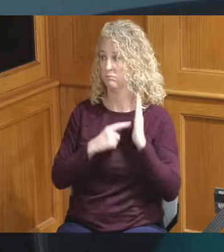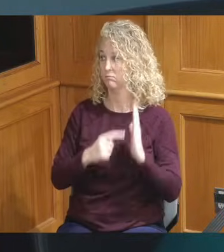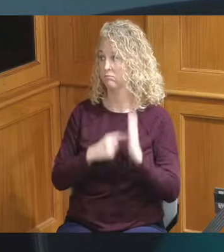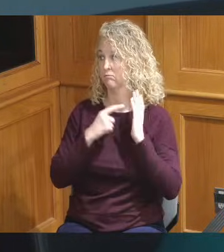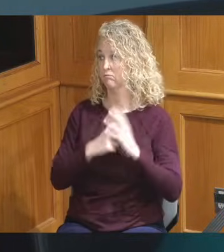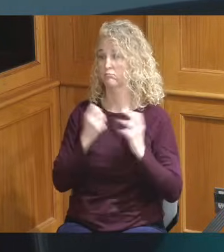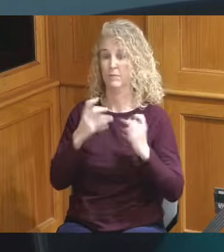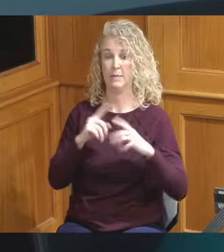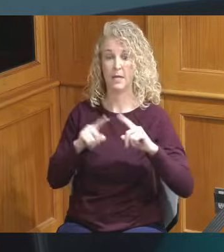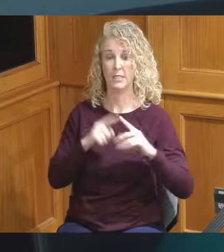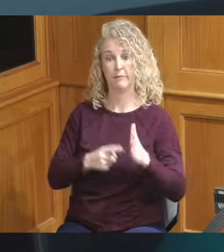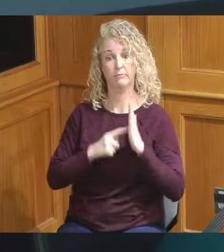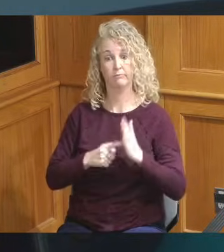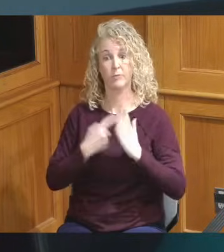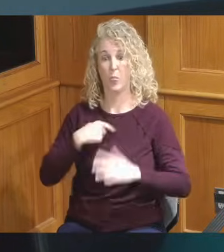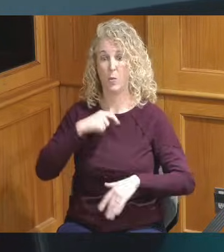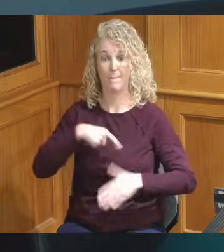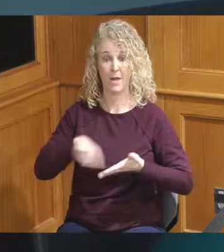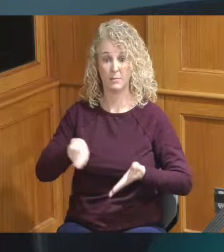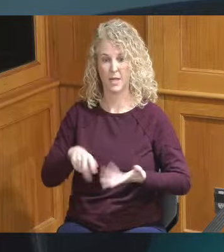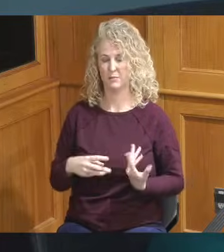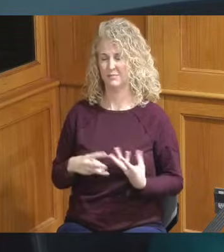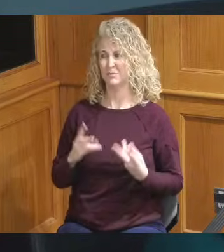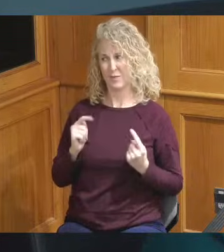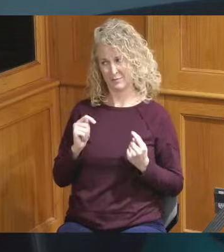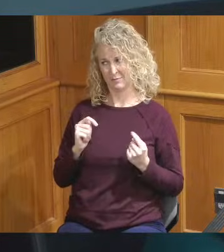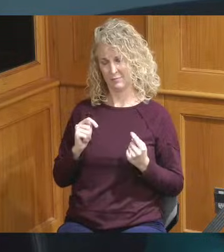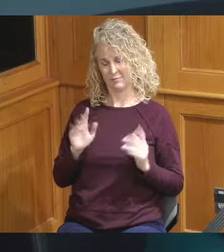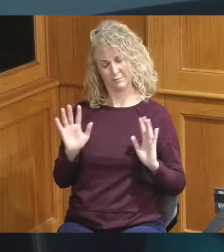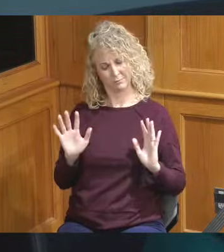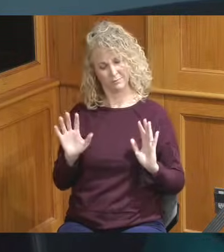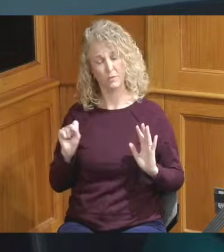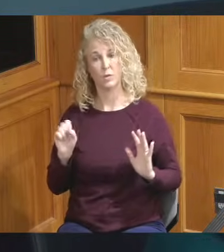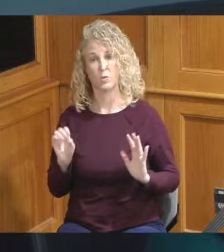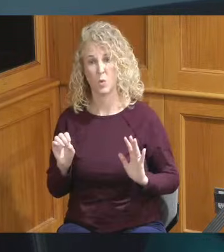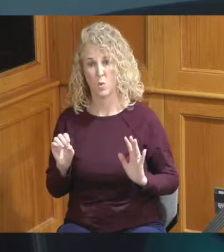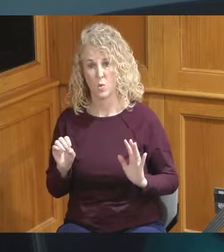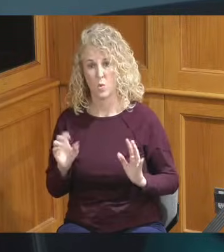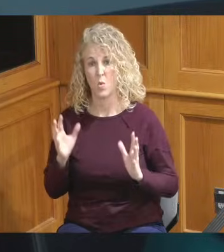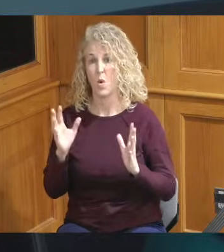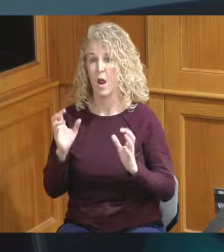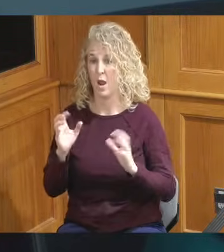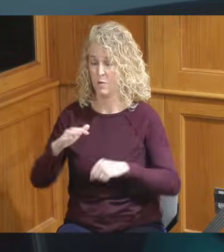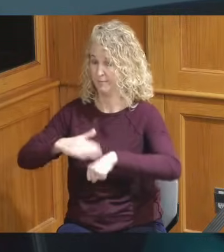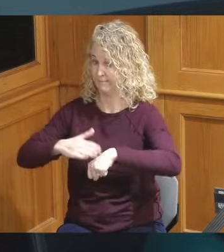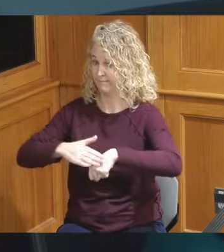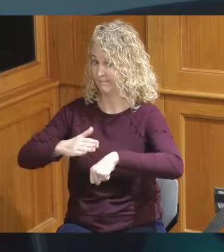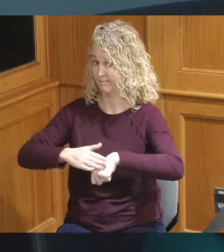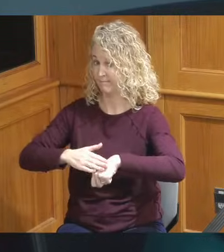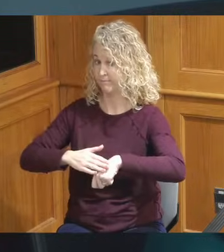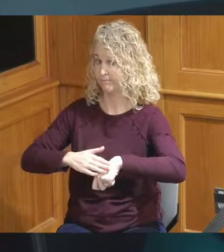demands and the check is short. So, um, I just wanted to just highlight that to just keep our